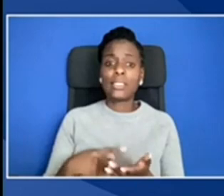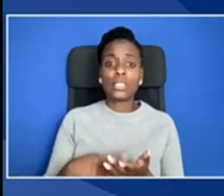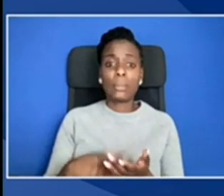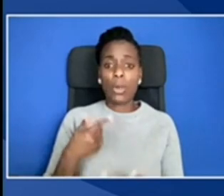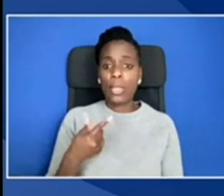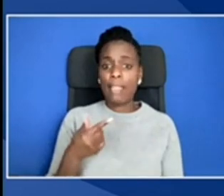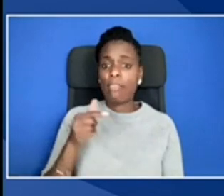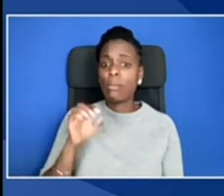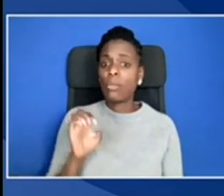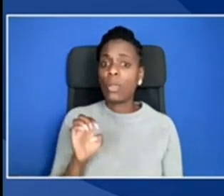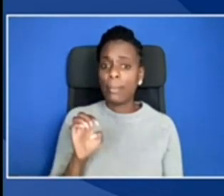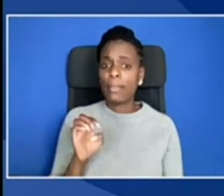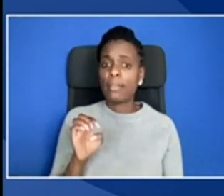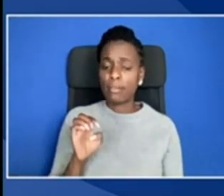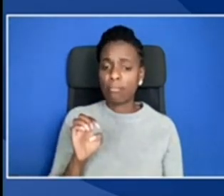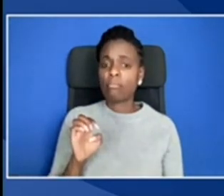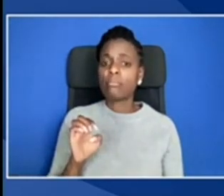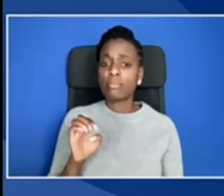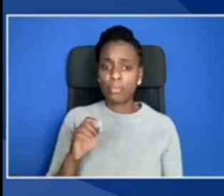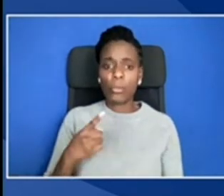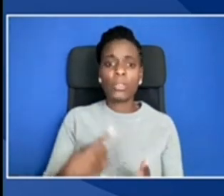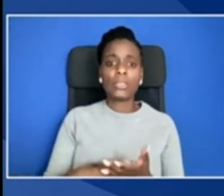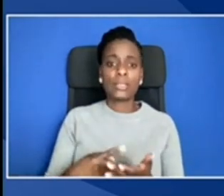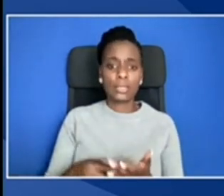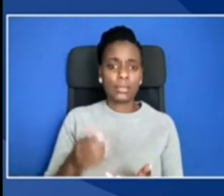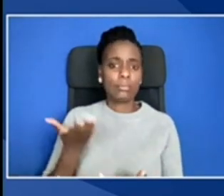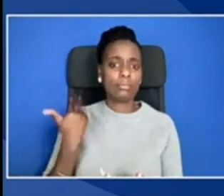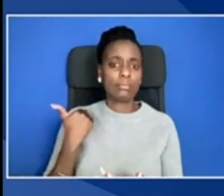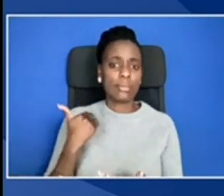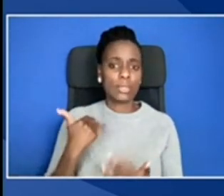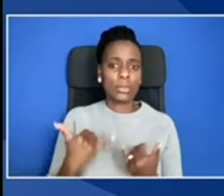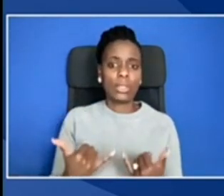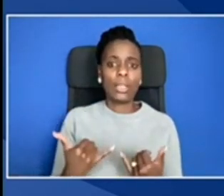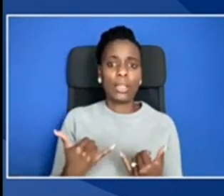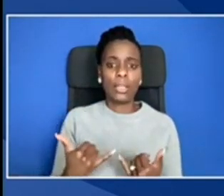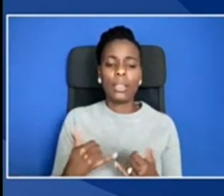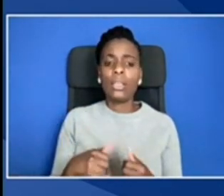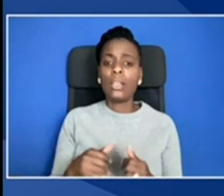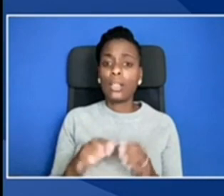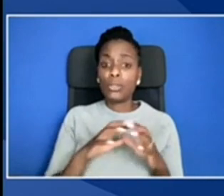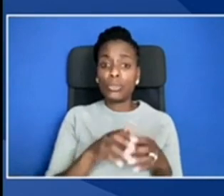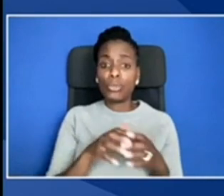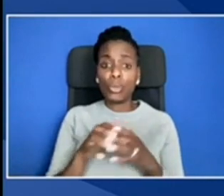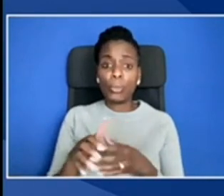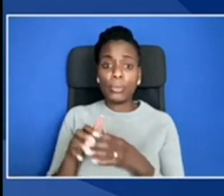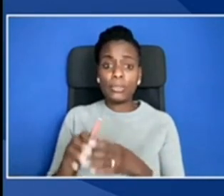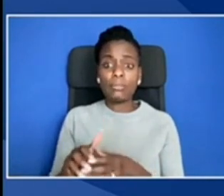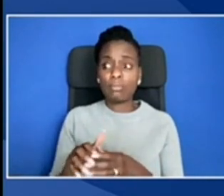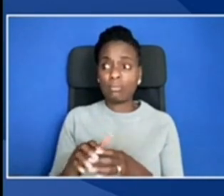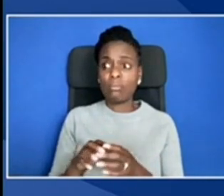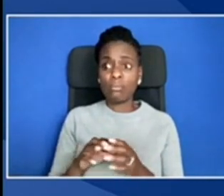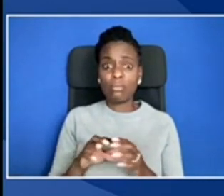that we talked about earlier today, you know, there are groups of people who fit these particular categories, the ones that